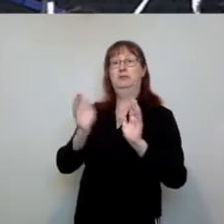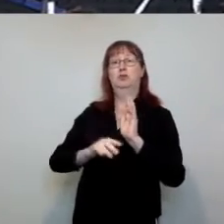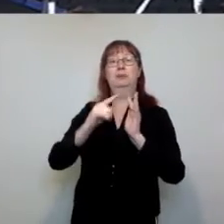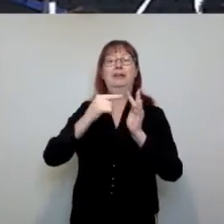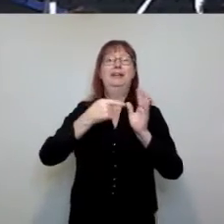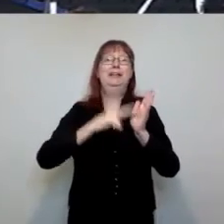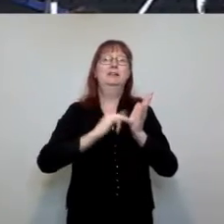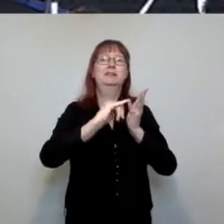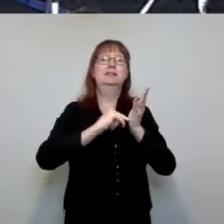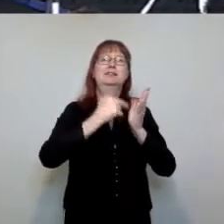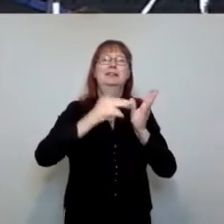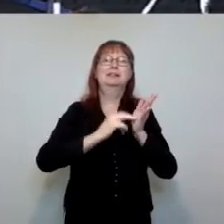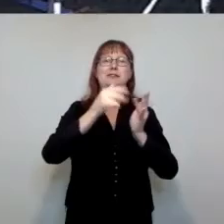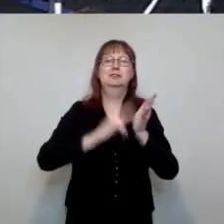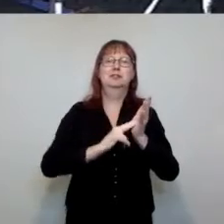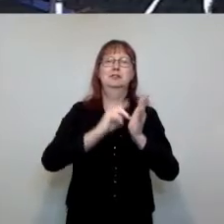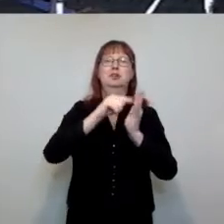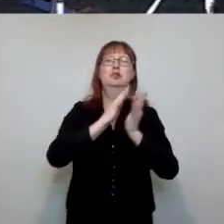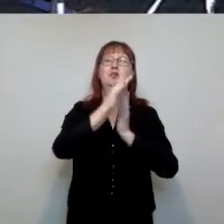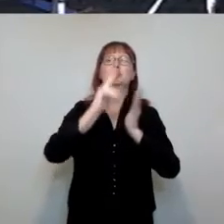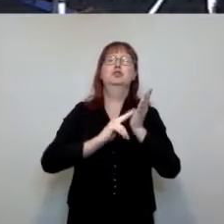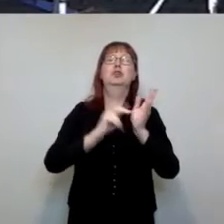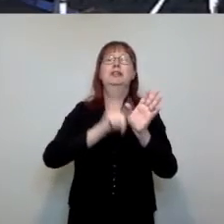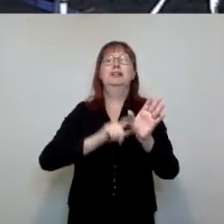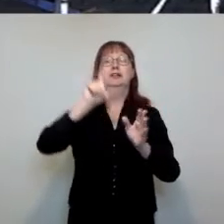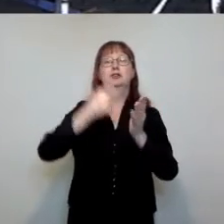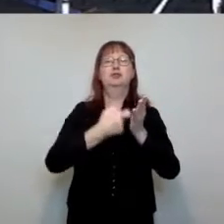urban folk music from Ian Stanton and Johnny Crescendo,